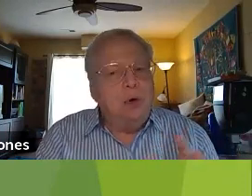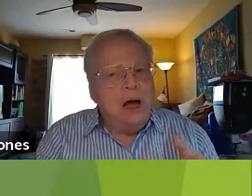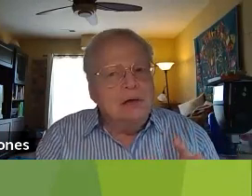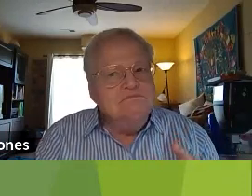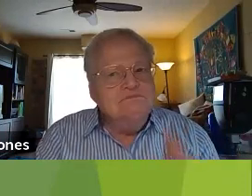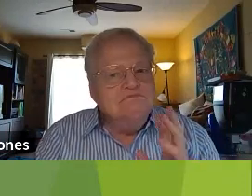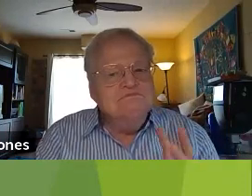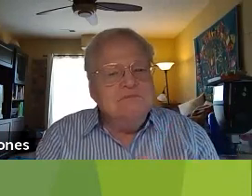Not great.